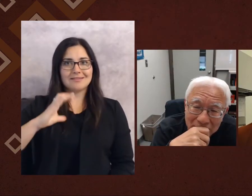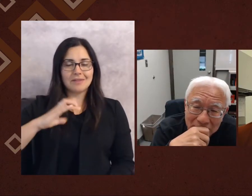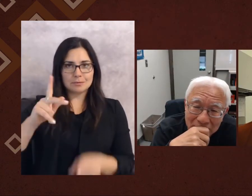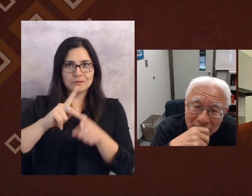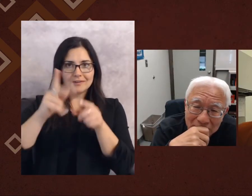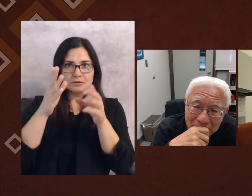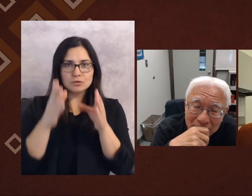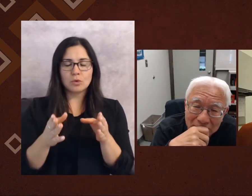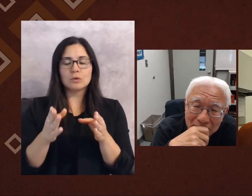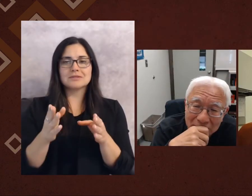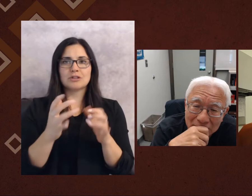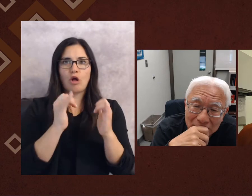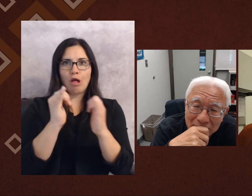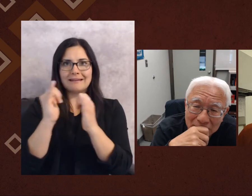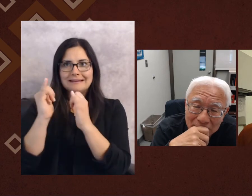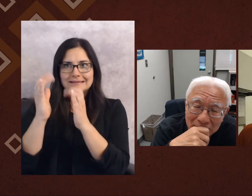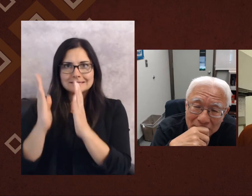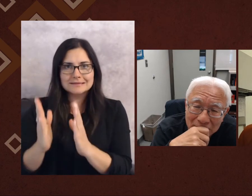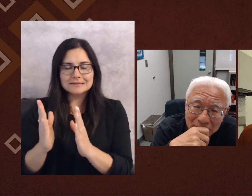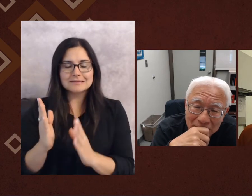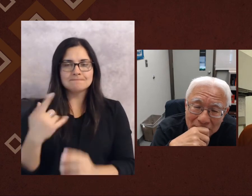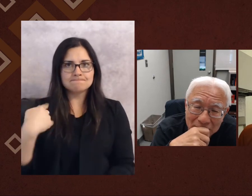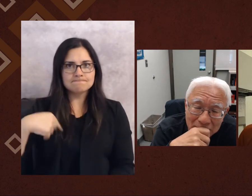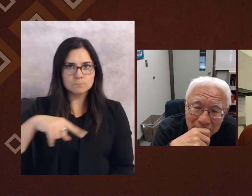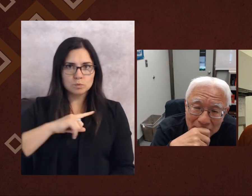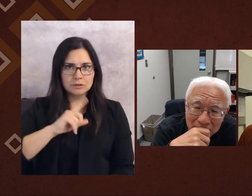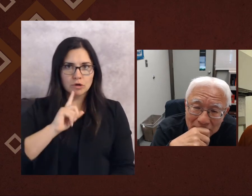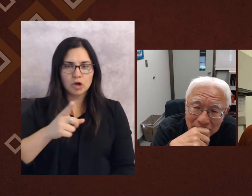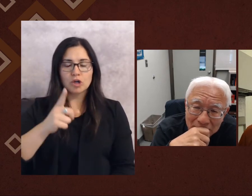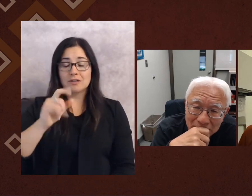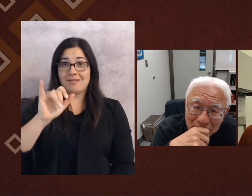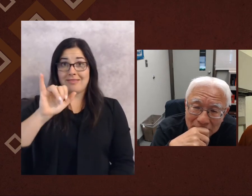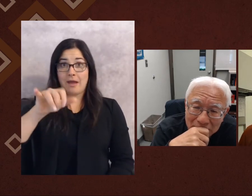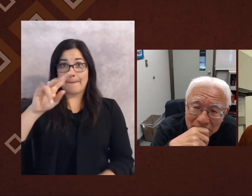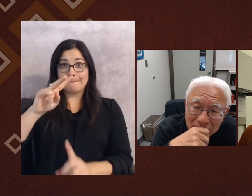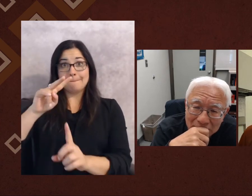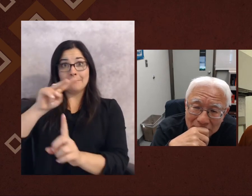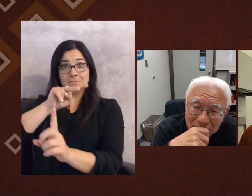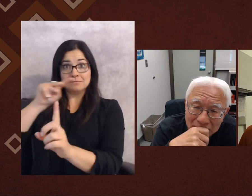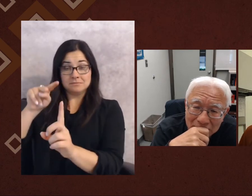I don't think about this in terms of a position in terms of roles on campus